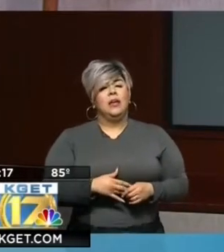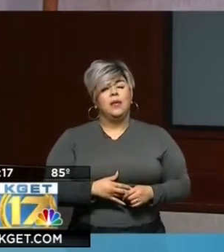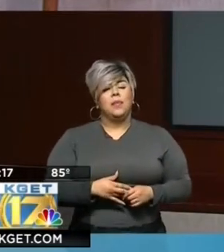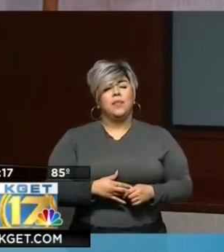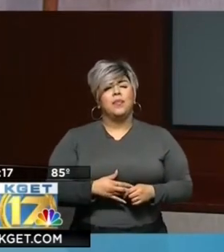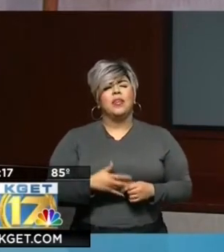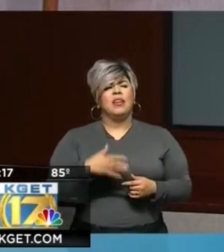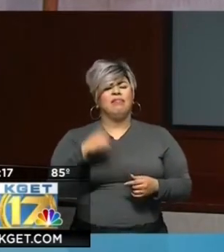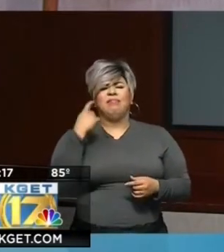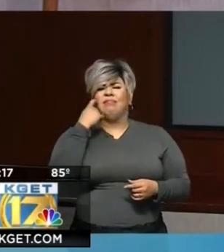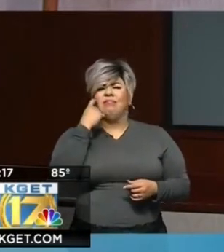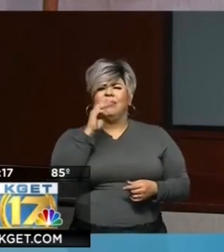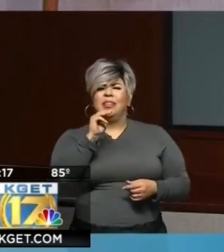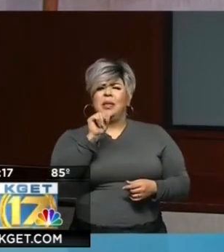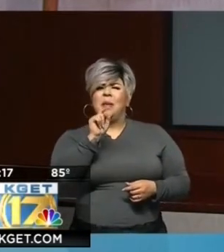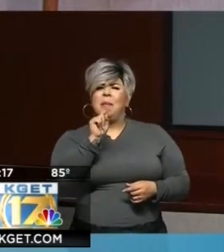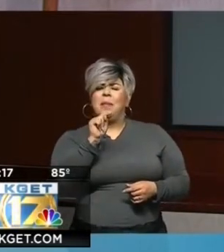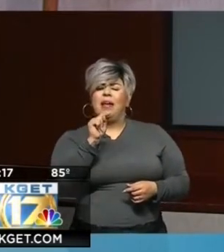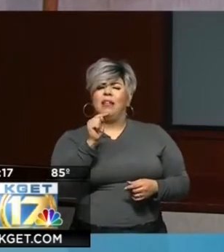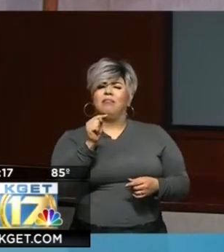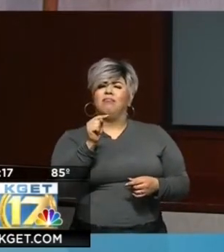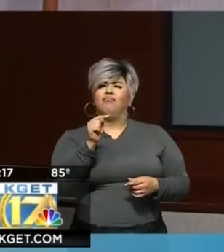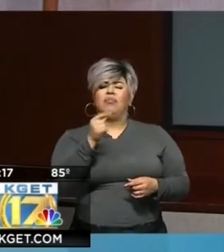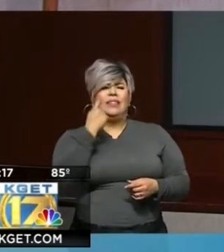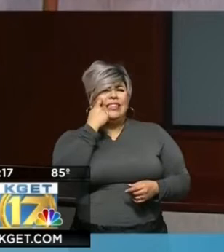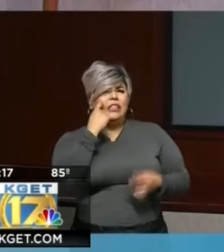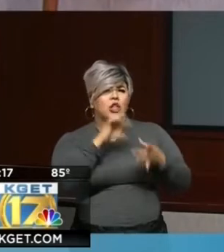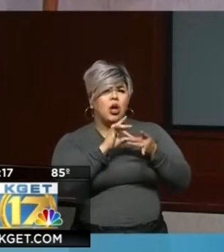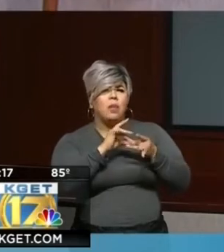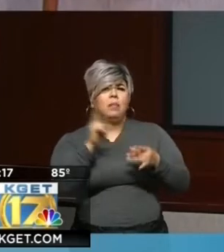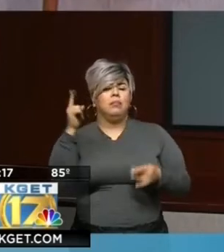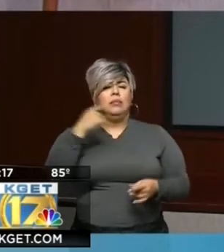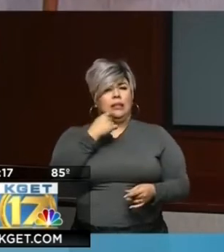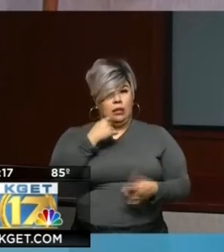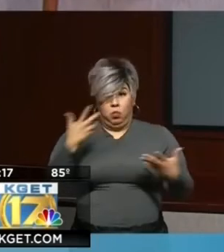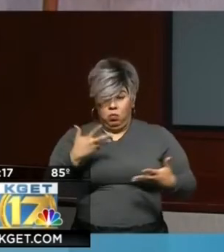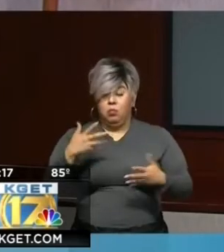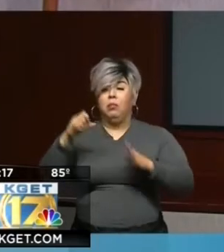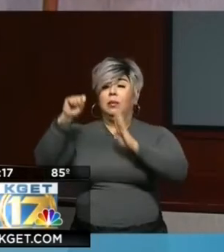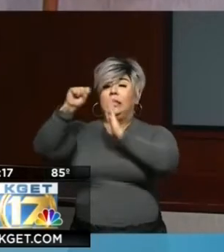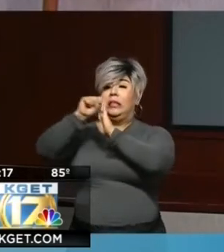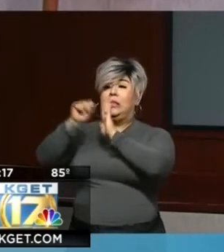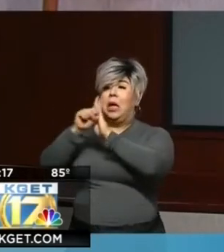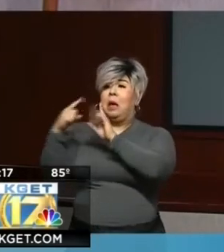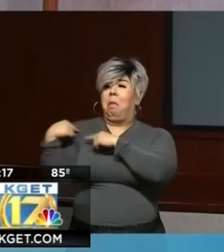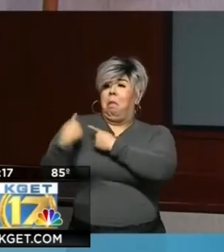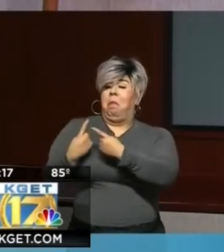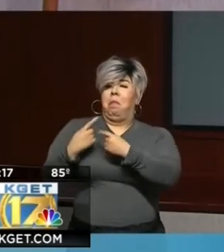I AM SORRY. Reporter: QUESTION REGARDING THE STATE. MATT JUST SAID THAT THE STATE